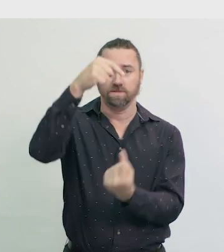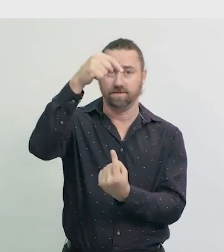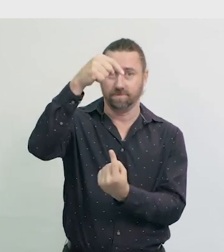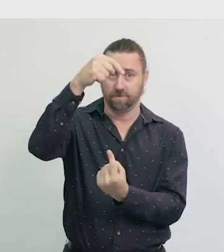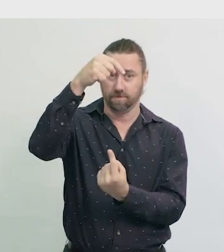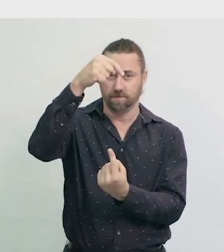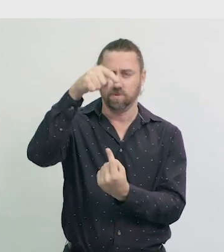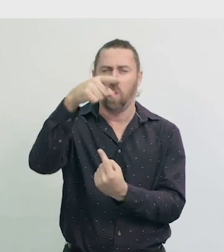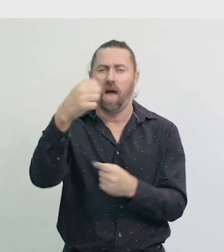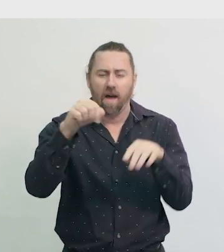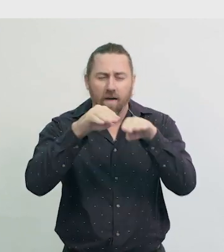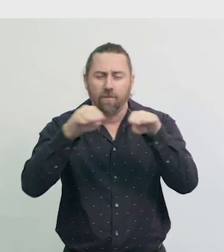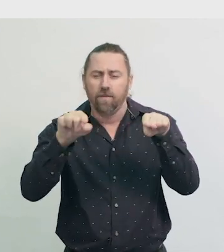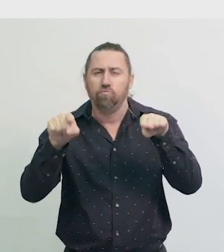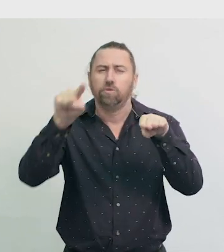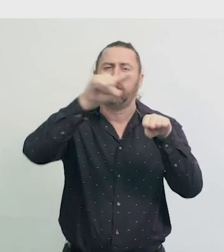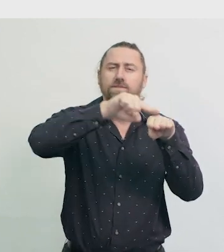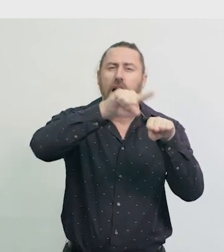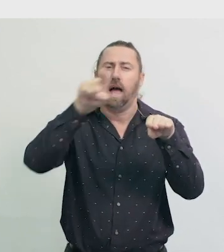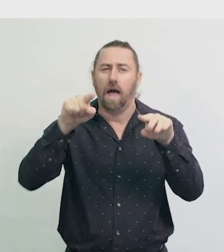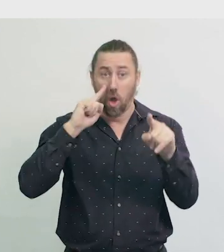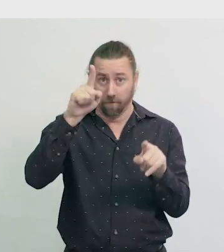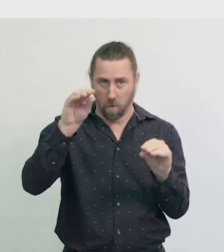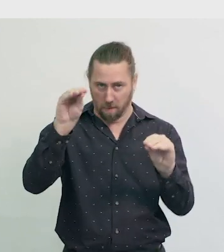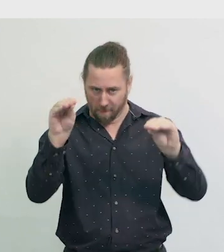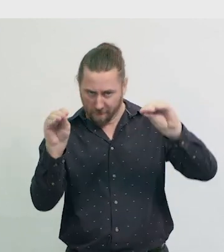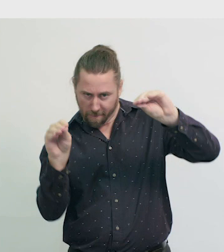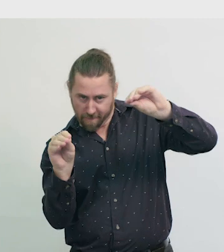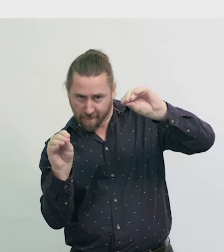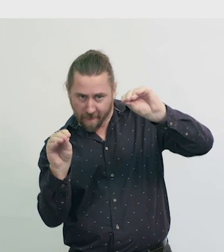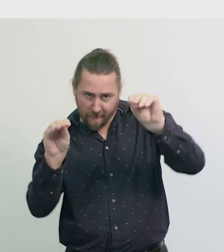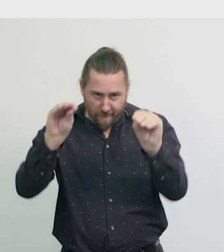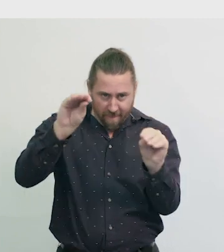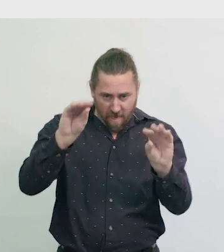If you have a protractor at home, check the vertically opposite angles in your letter 'X',